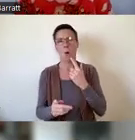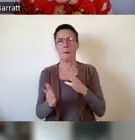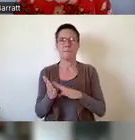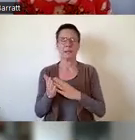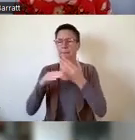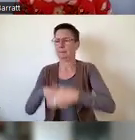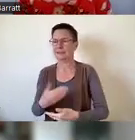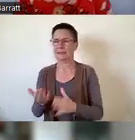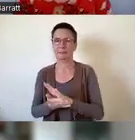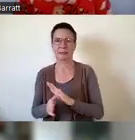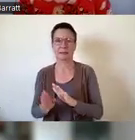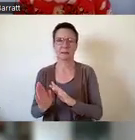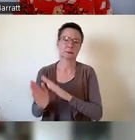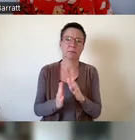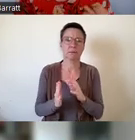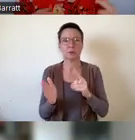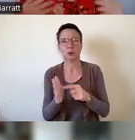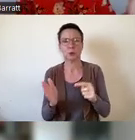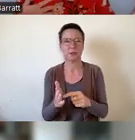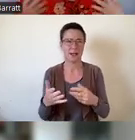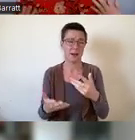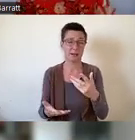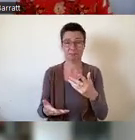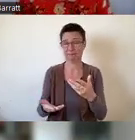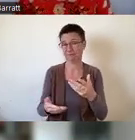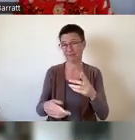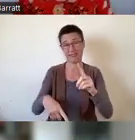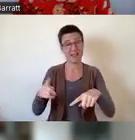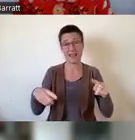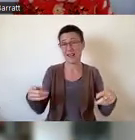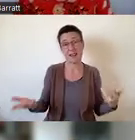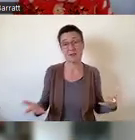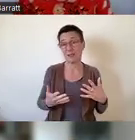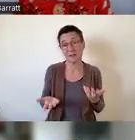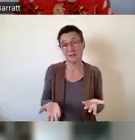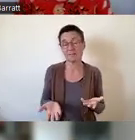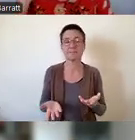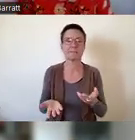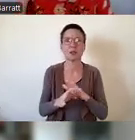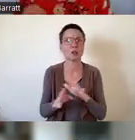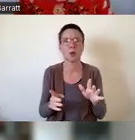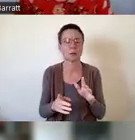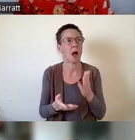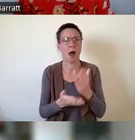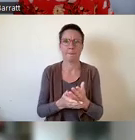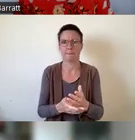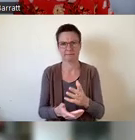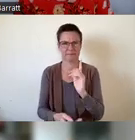Therefore, we're going to be posting on Tuesday." It just varies. There isn't a set in stone one to go for.